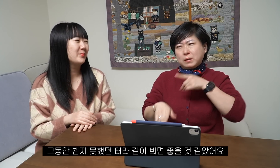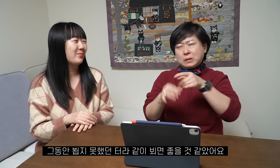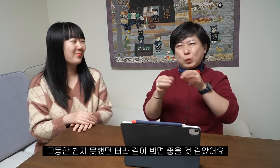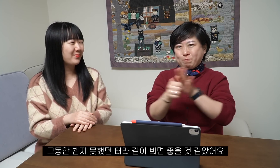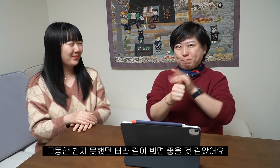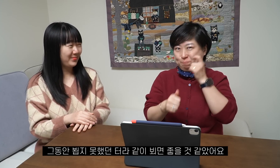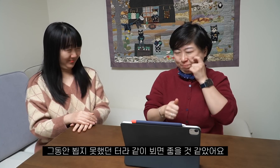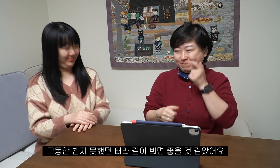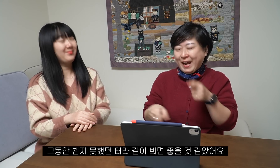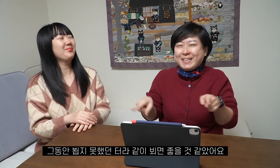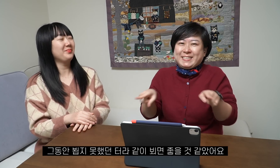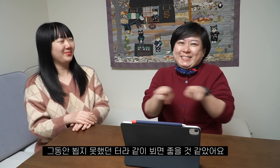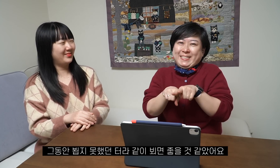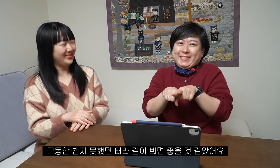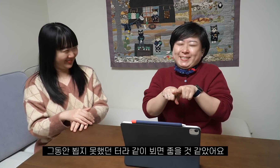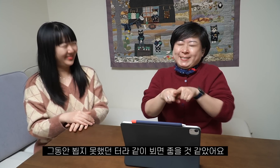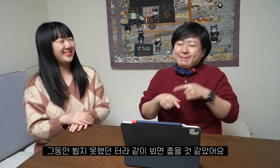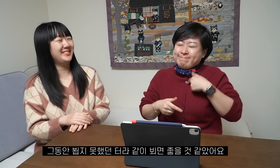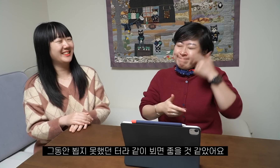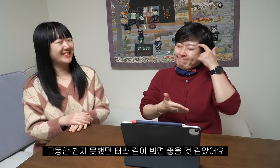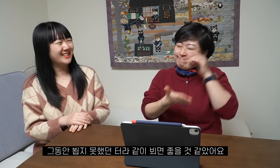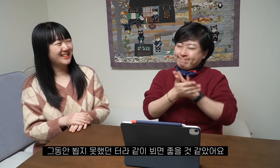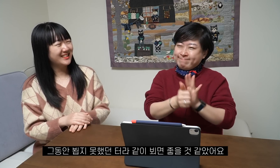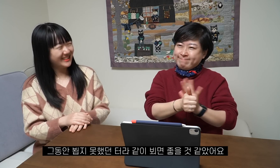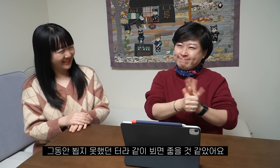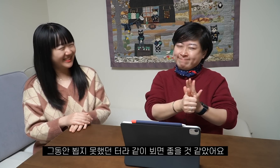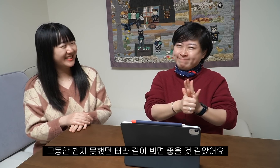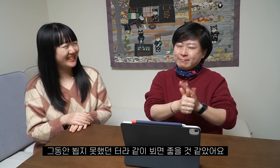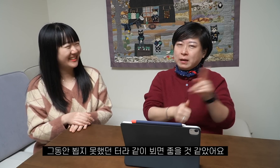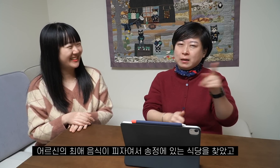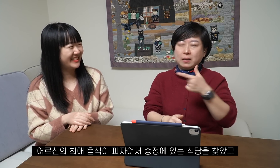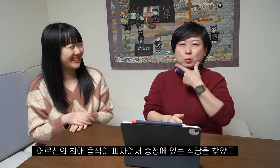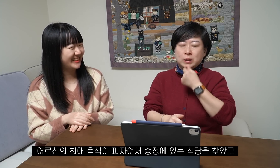I haven't seen you in a while, so I thought it would be nice to see you together.